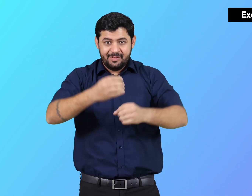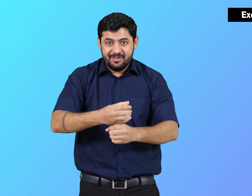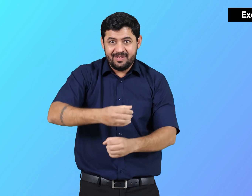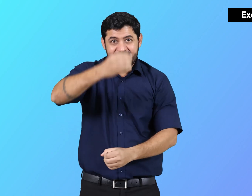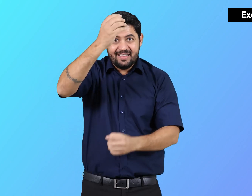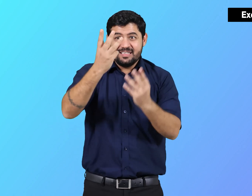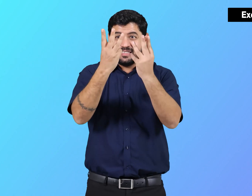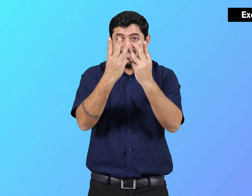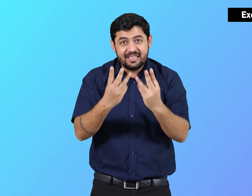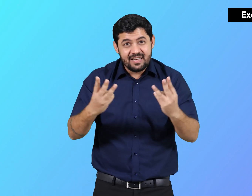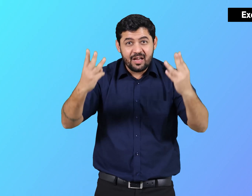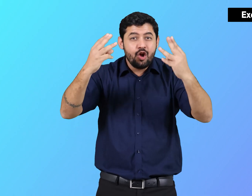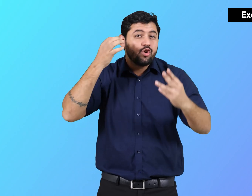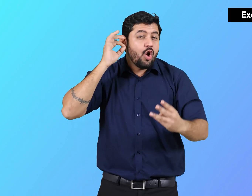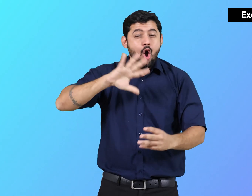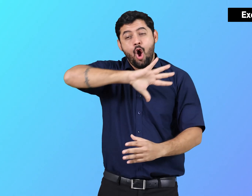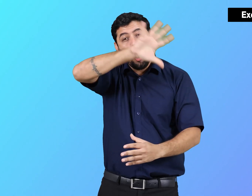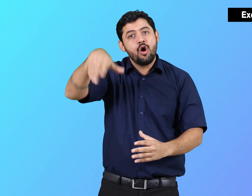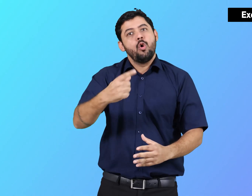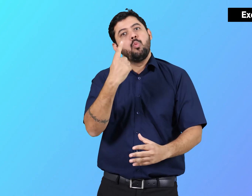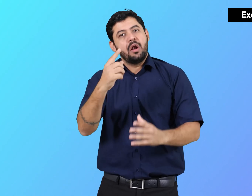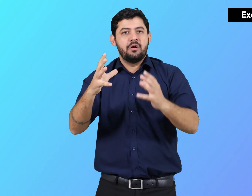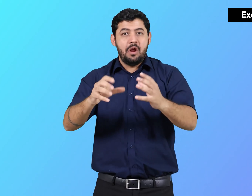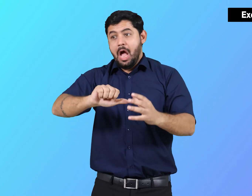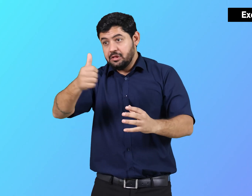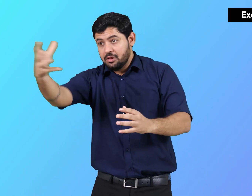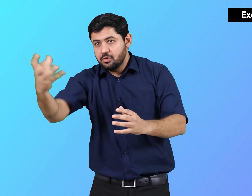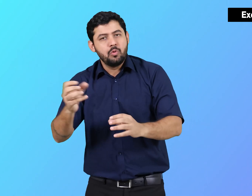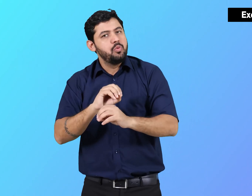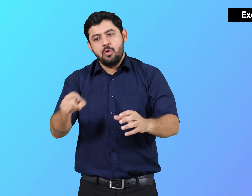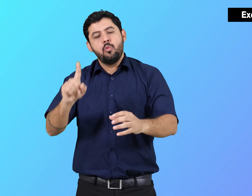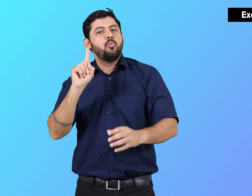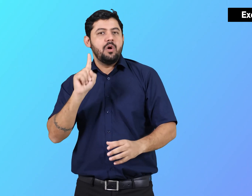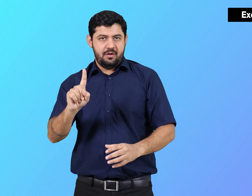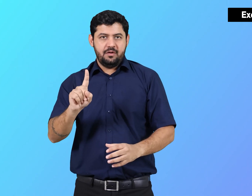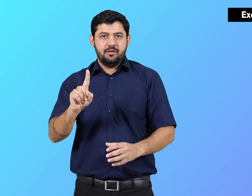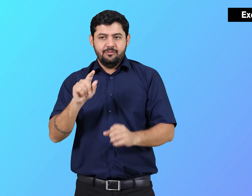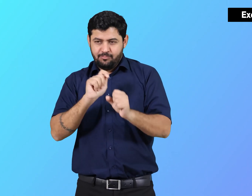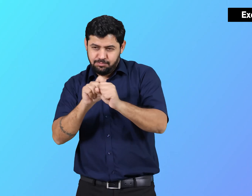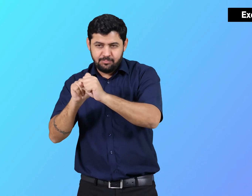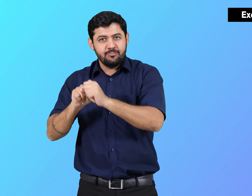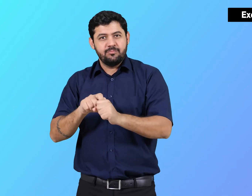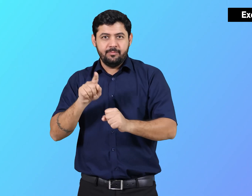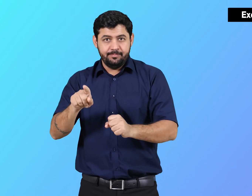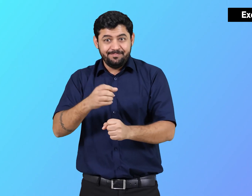The whole lampstand, with the flowers and branches, was made from pure gold. All this gold was hammered and joined together into one piece.